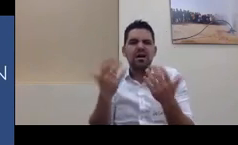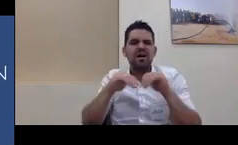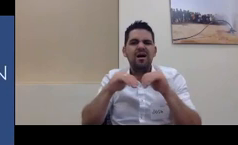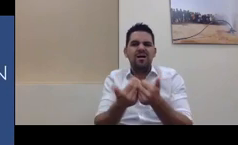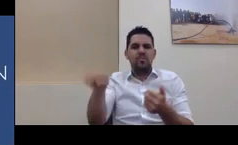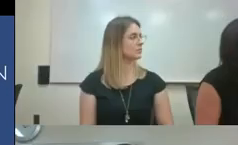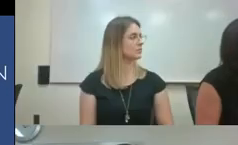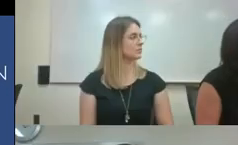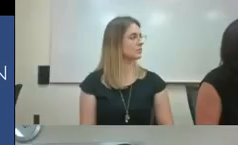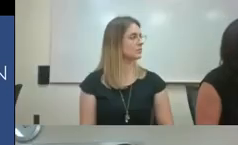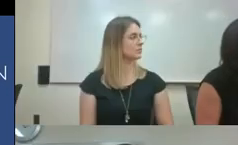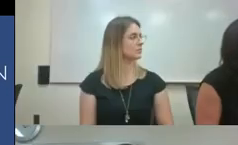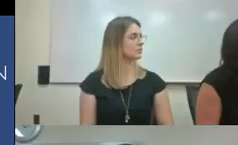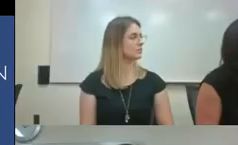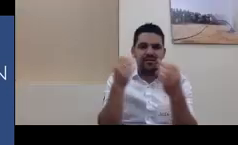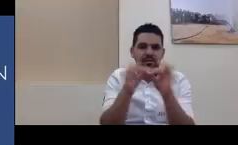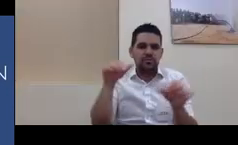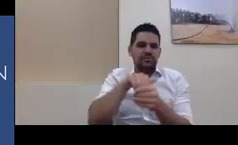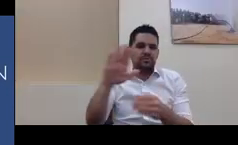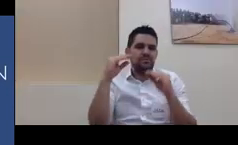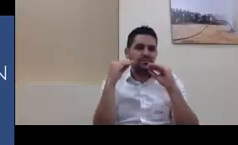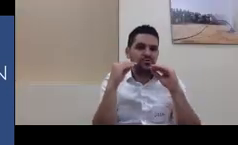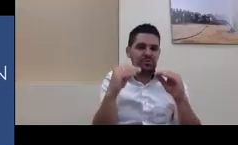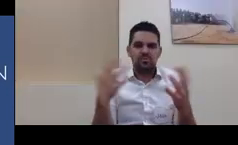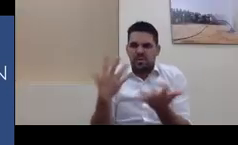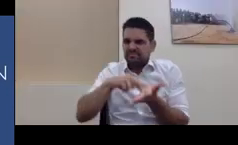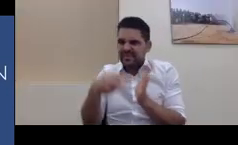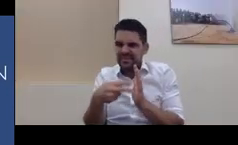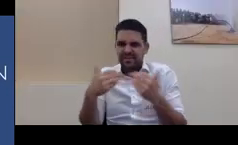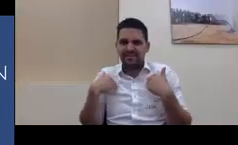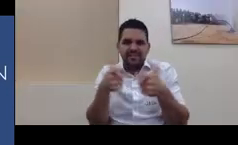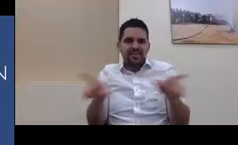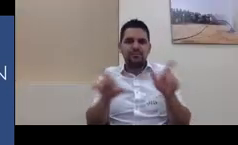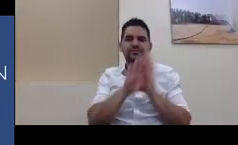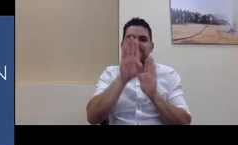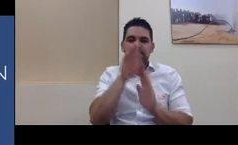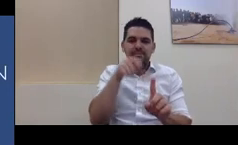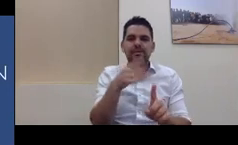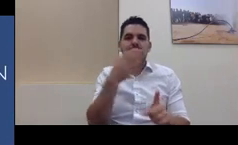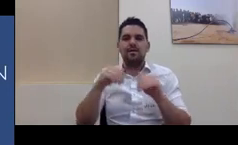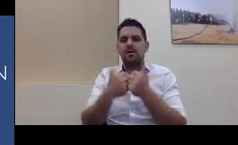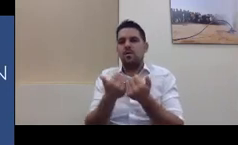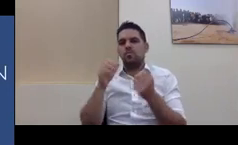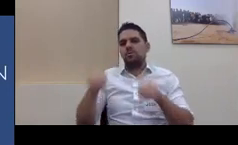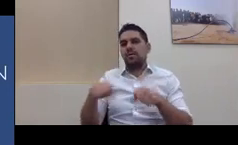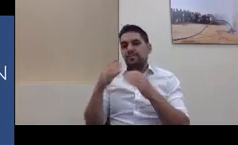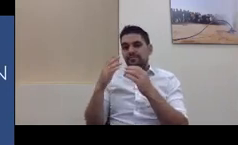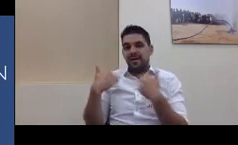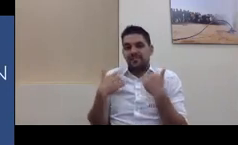train them on how exactly they can incorporate sign language into their instruction. That means they'll have language development